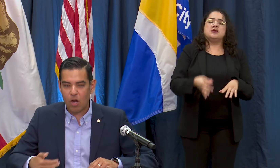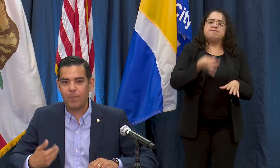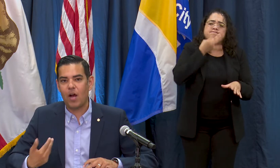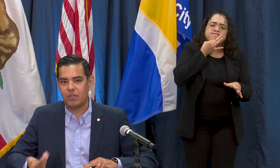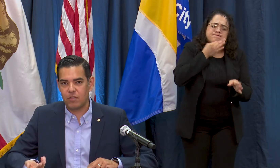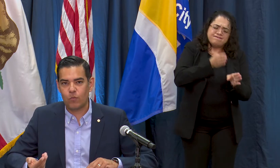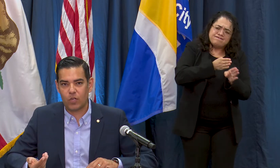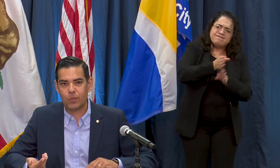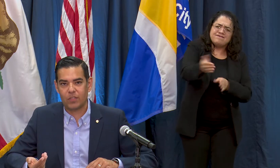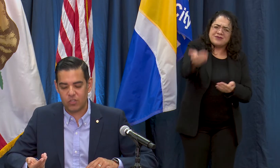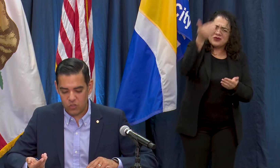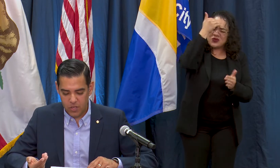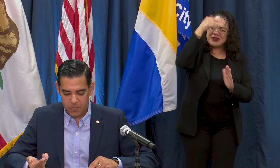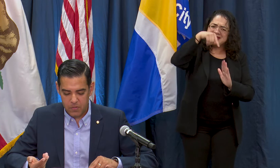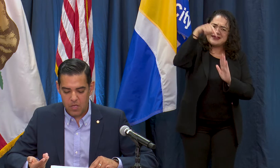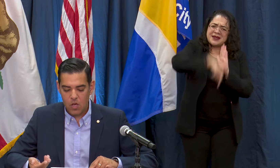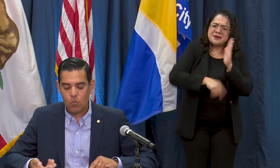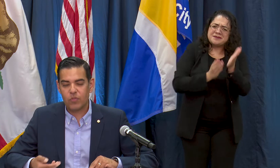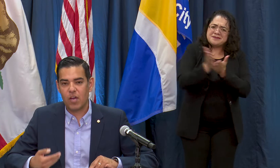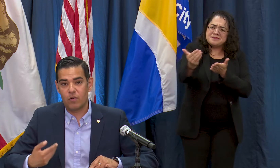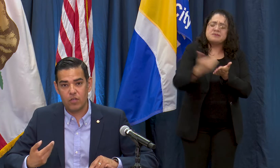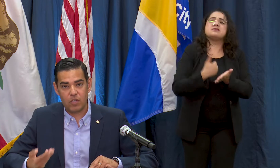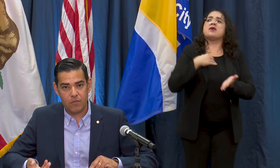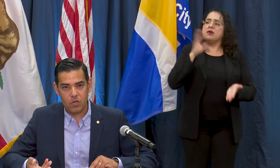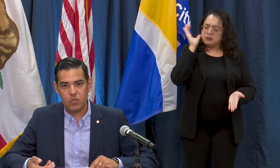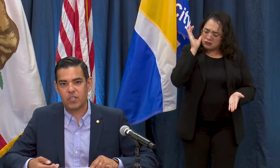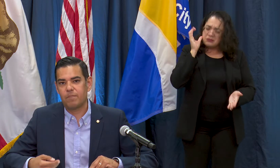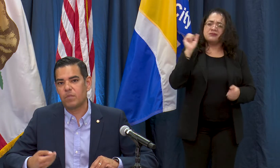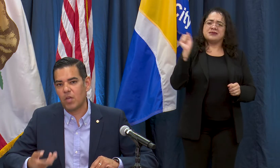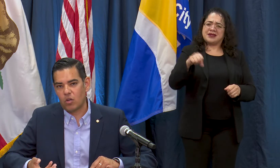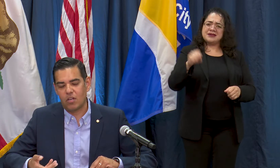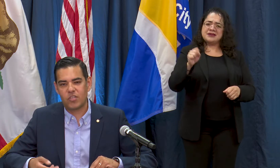positive working relationships with Governor Newsom, Mayor Garcetti,